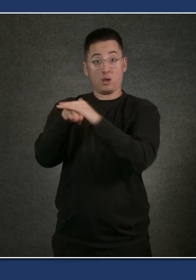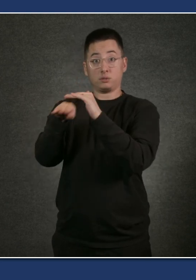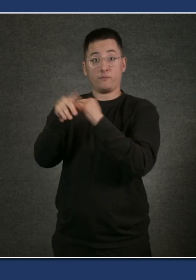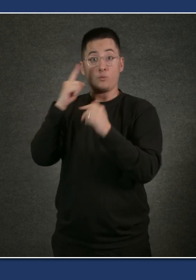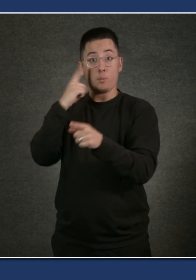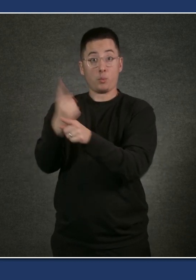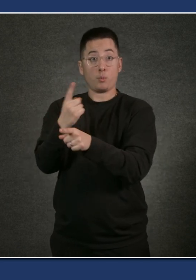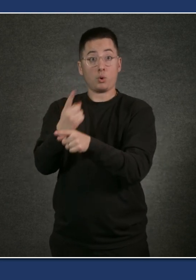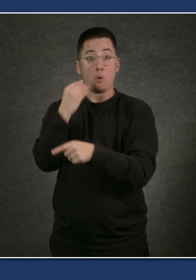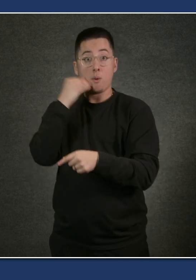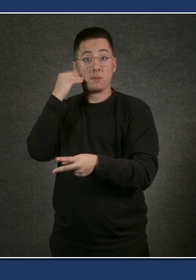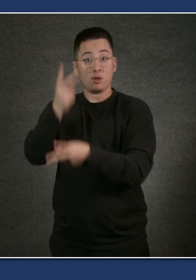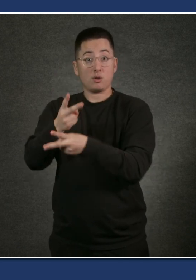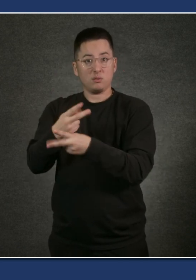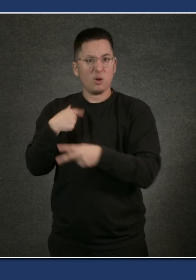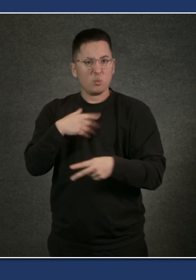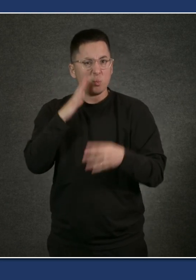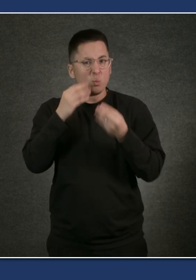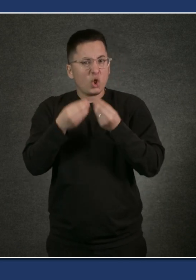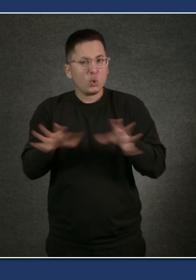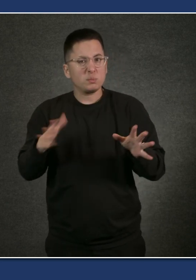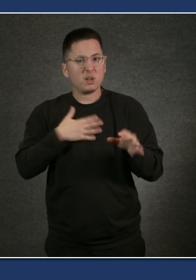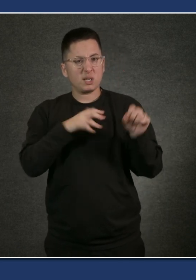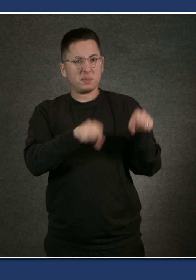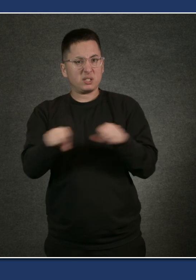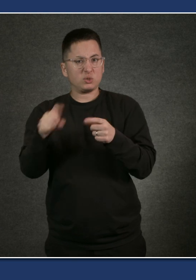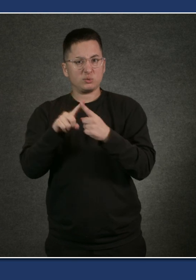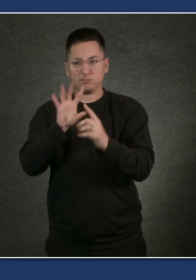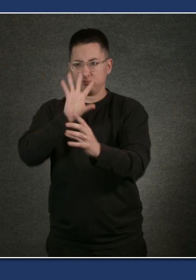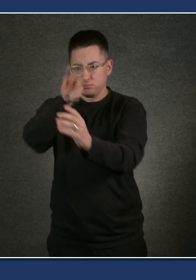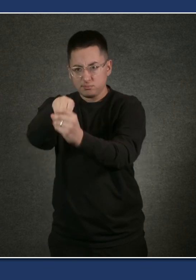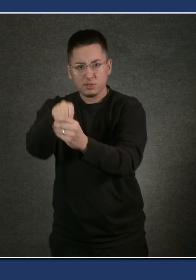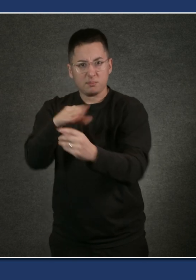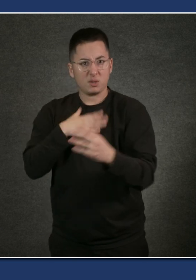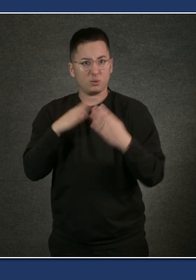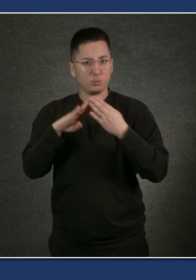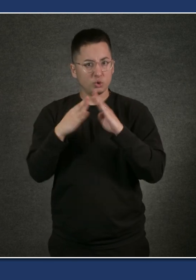is critical now more than ever as we face potential budget cuts.